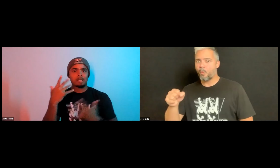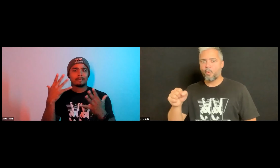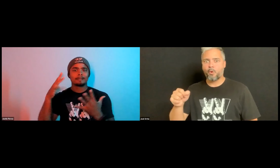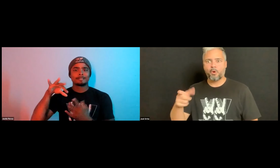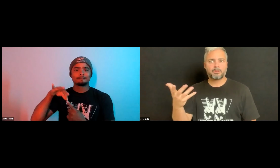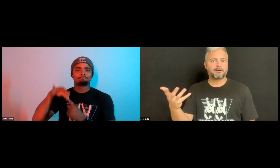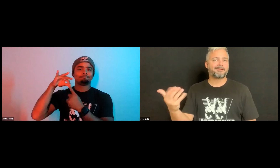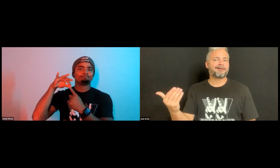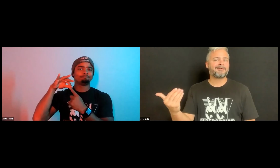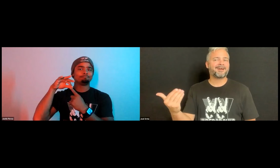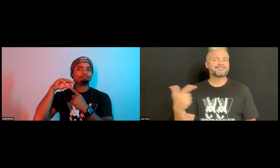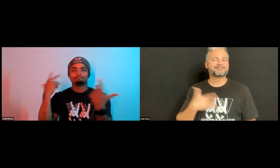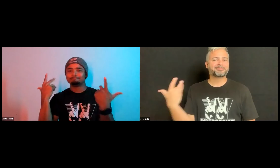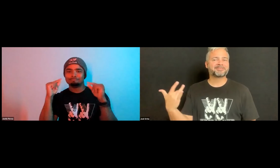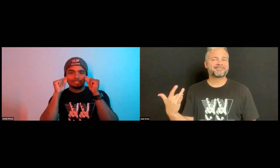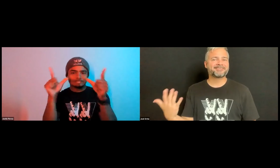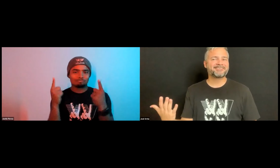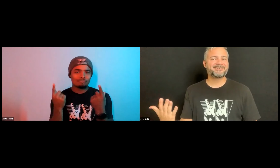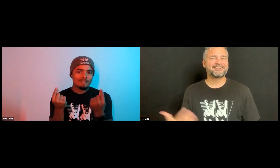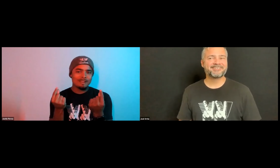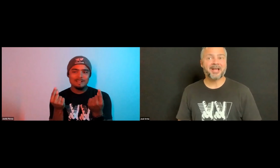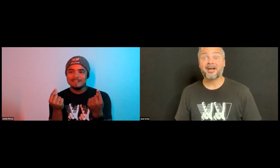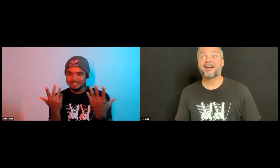We have a special surprise!